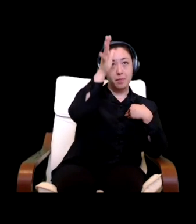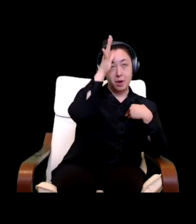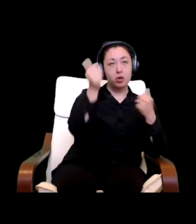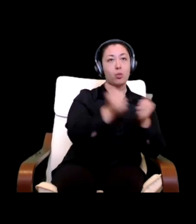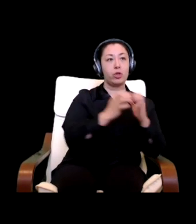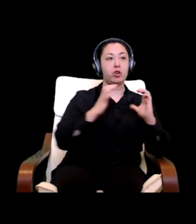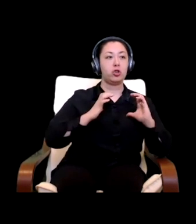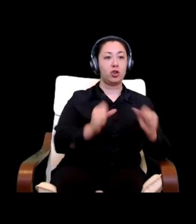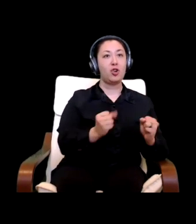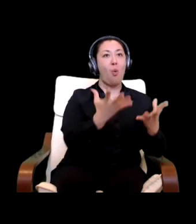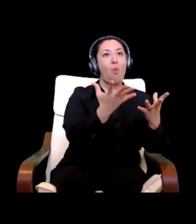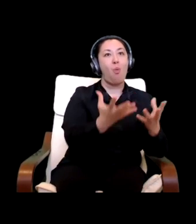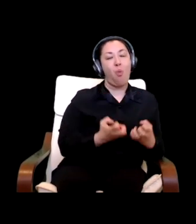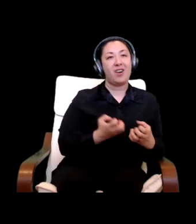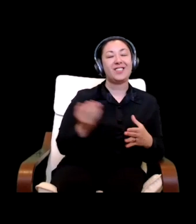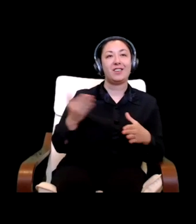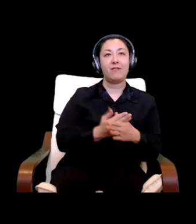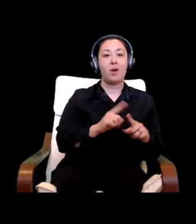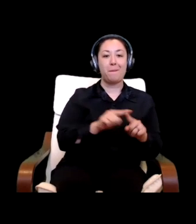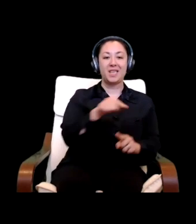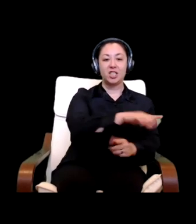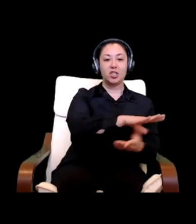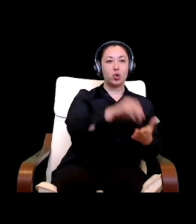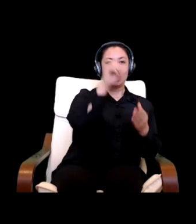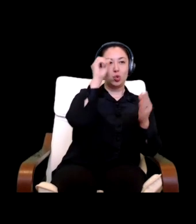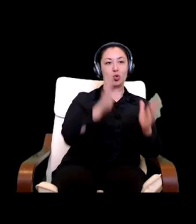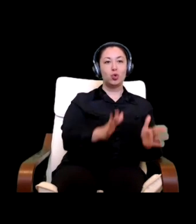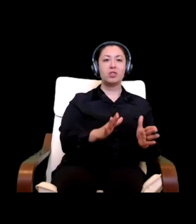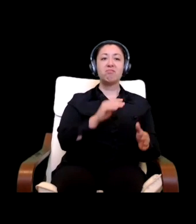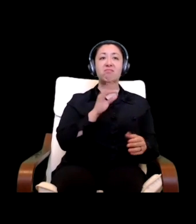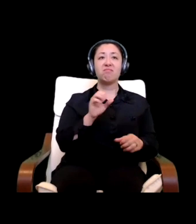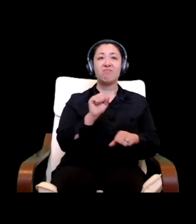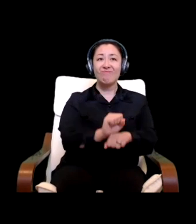at a relatively high level read my district works hard at creating a learning experience